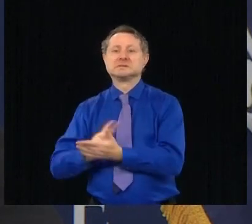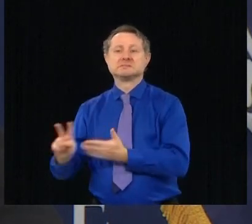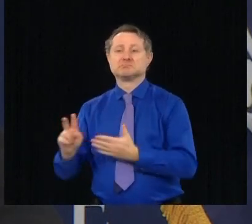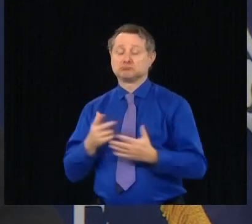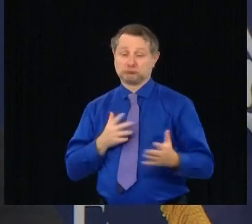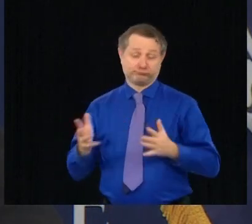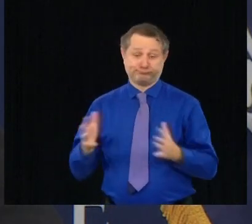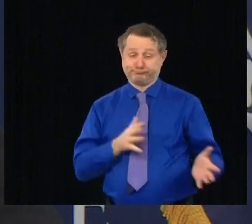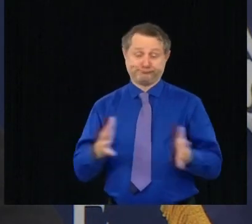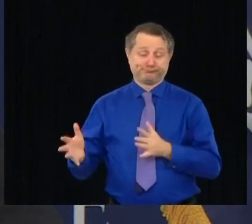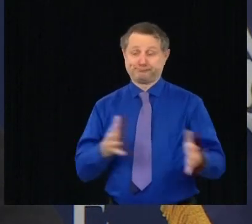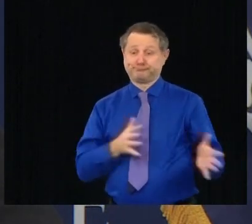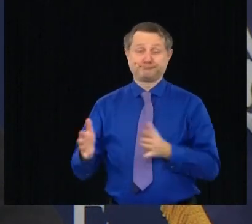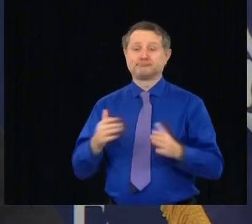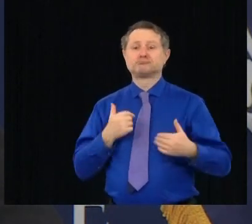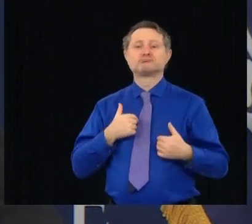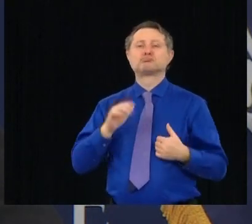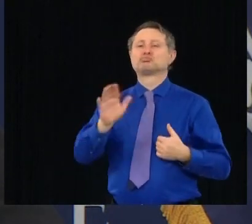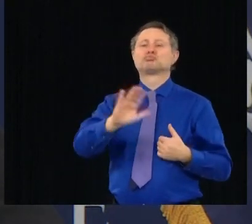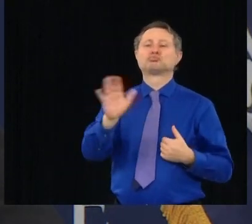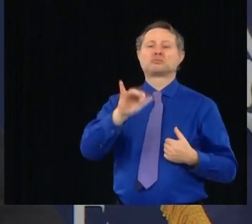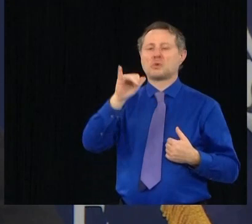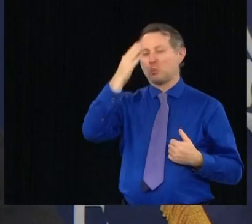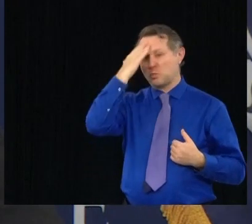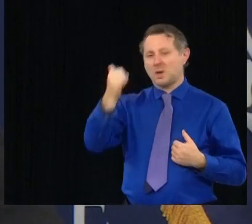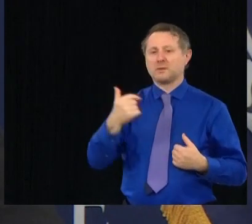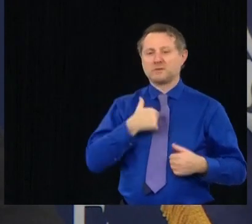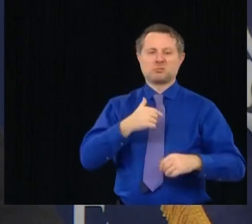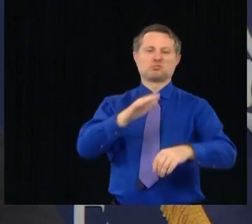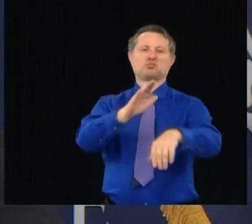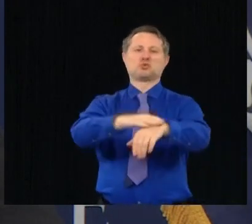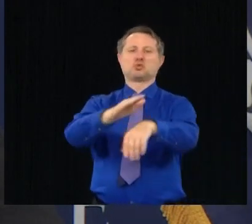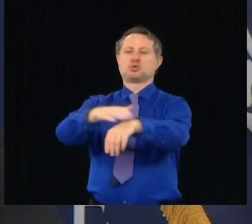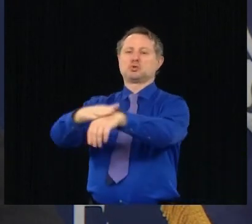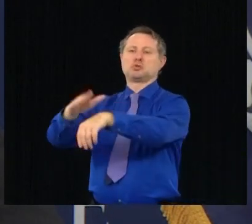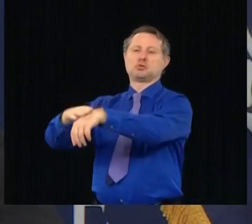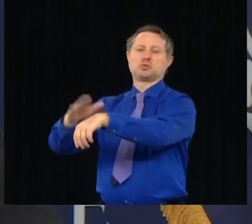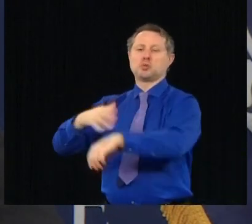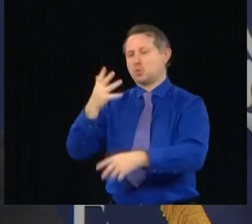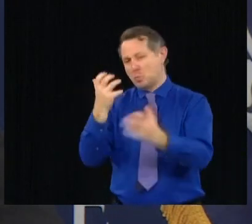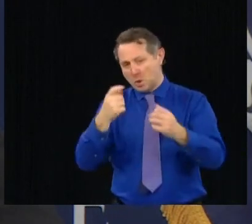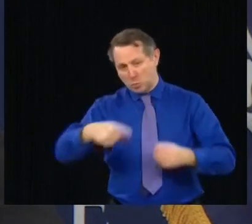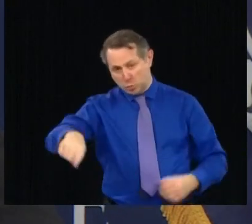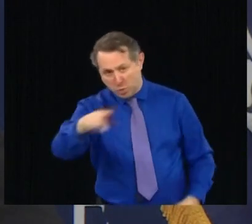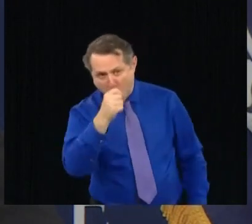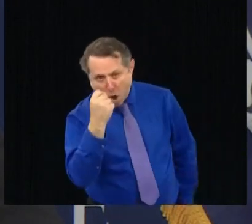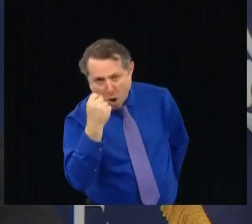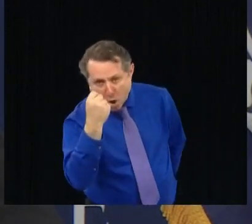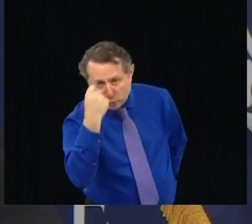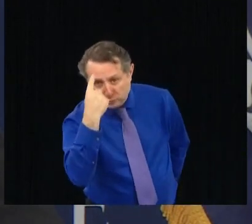THIS SITUATION CHANGES EVERY TWO